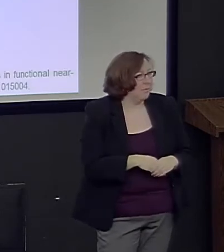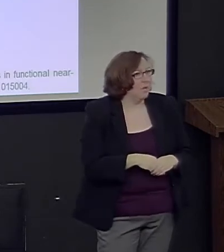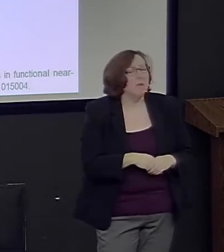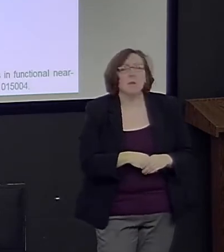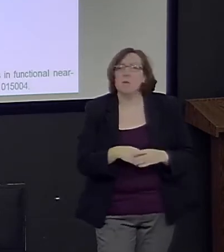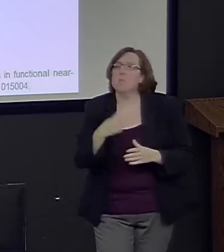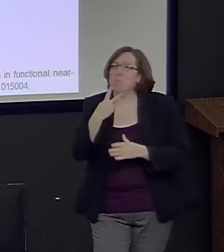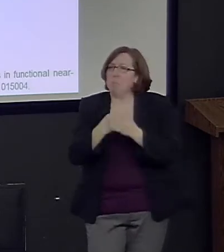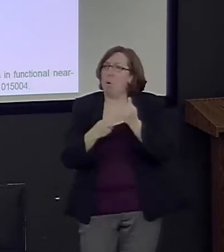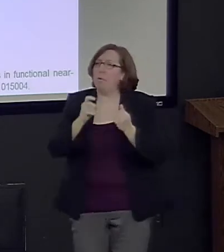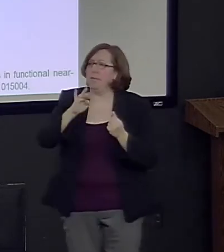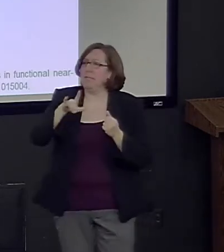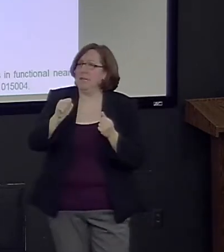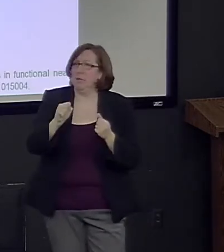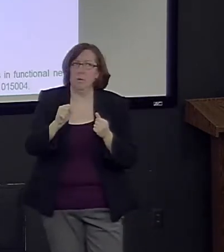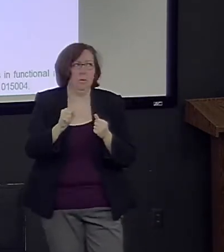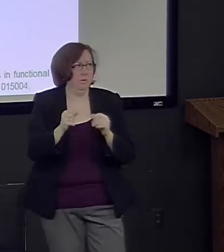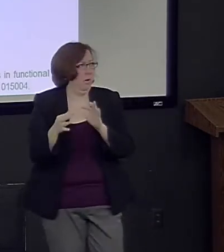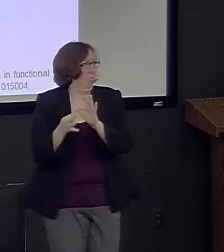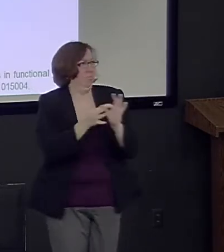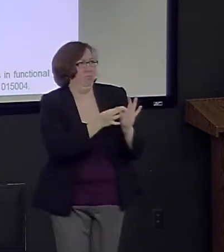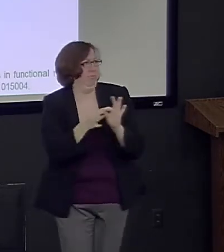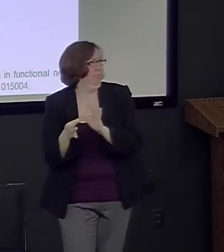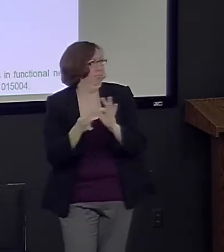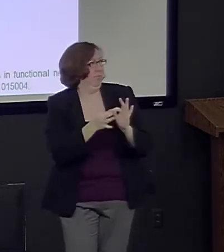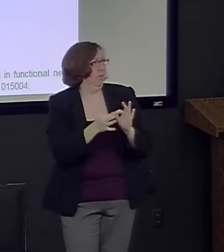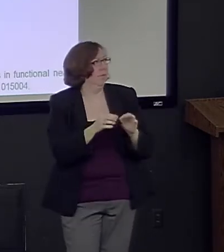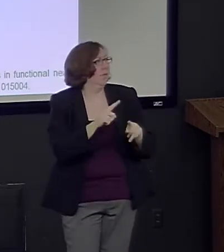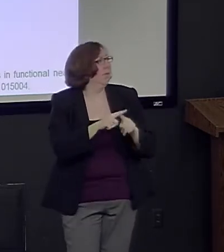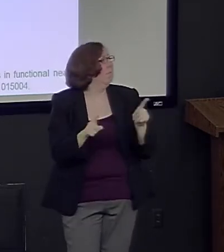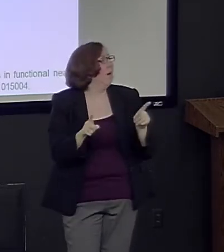are highly correlated, they do not tell you the same thing